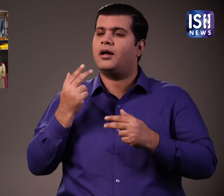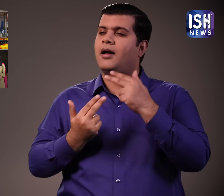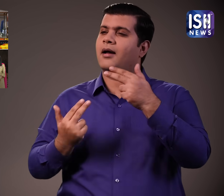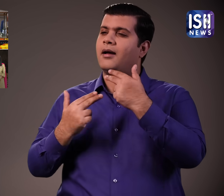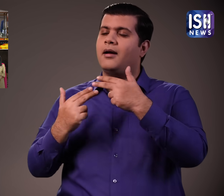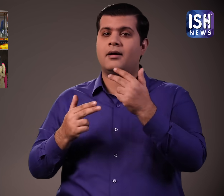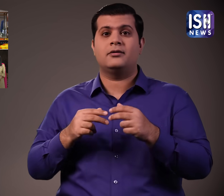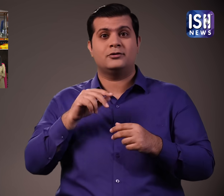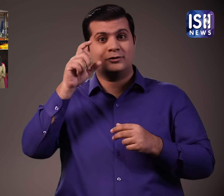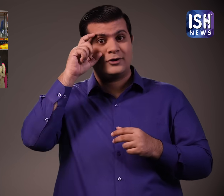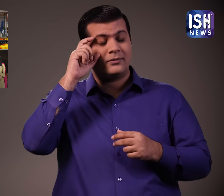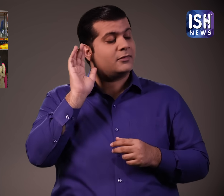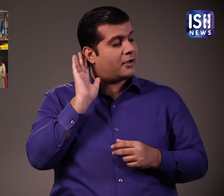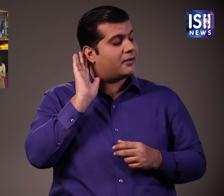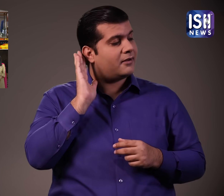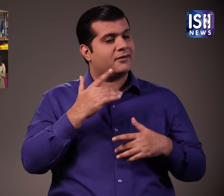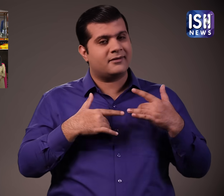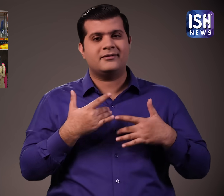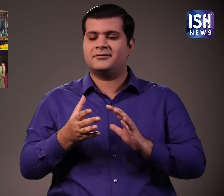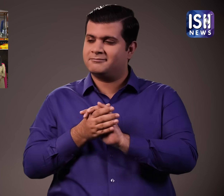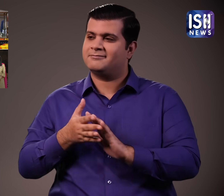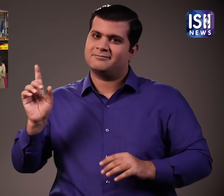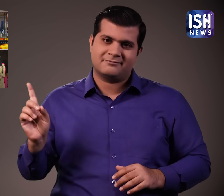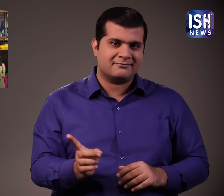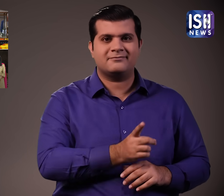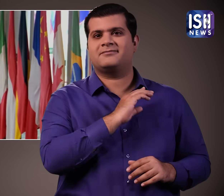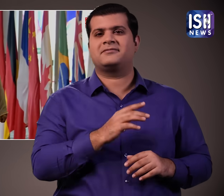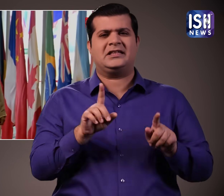President Biden also understood the temple's significance from PM Modi.